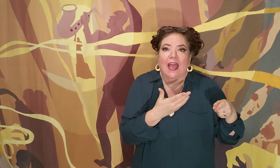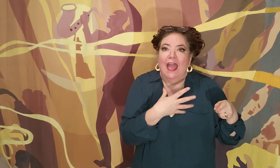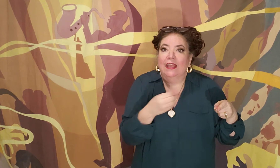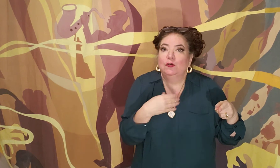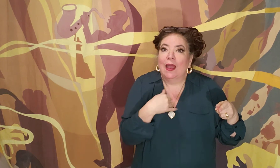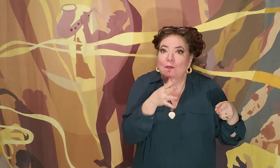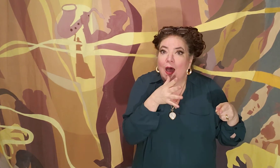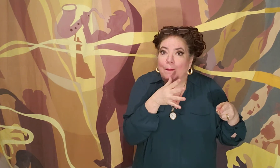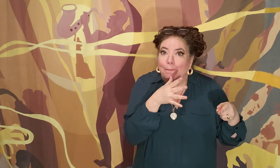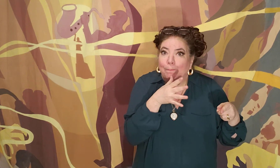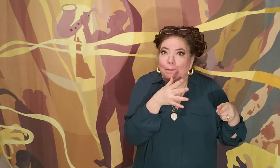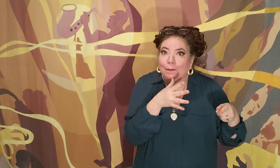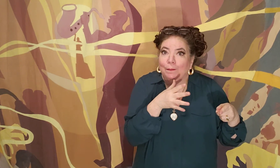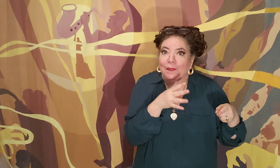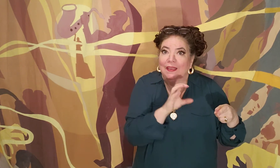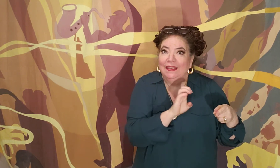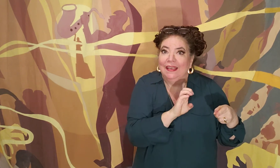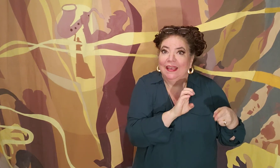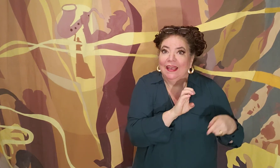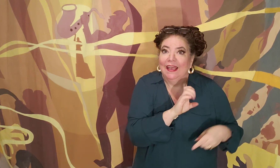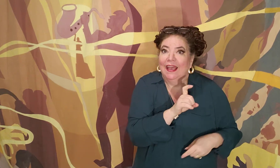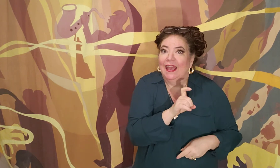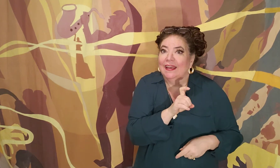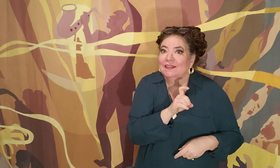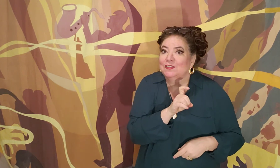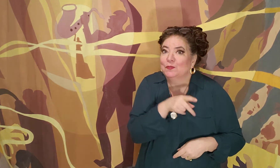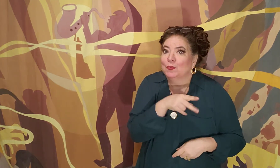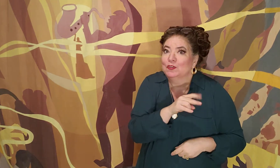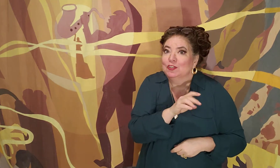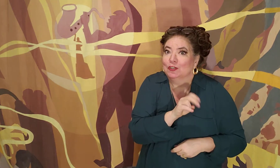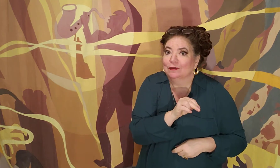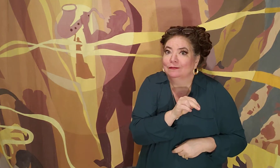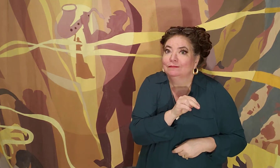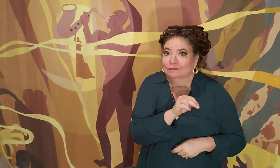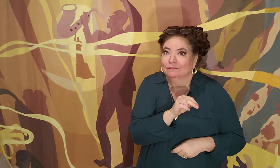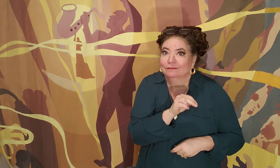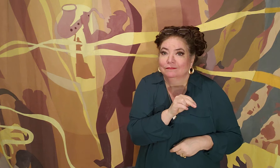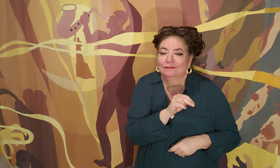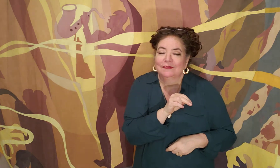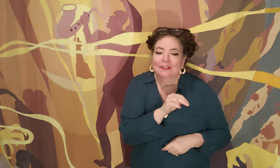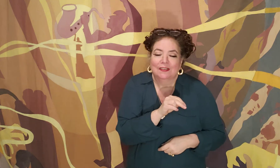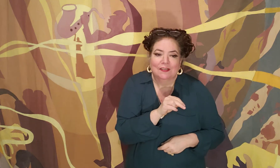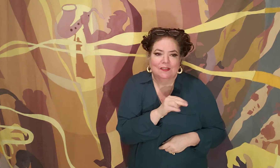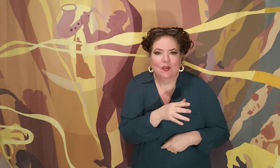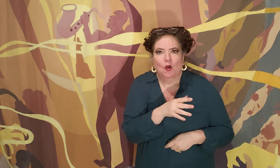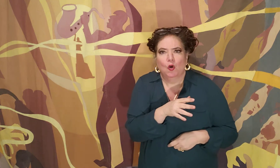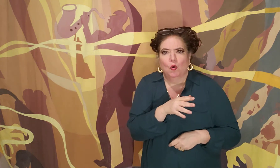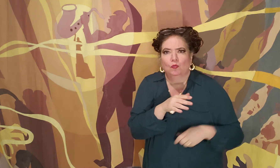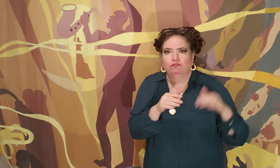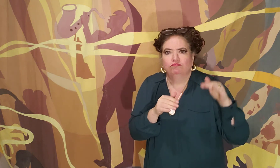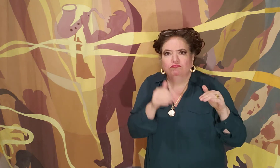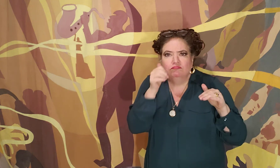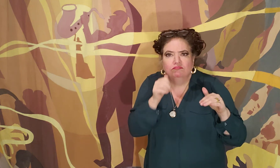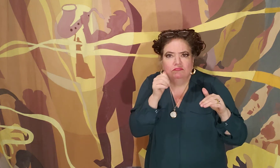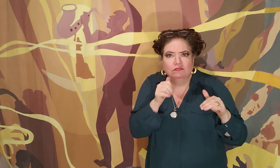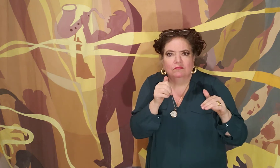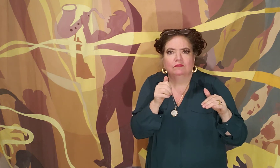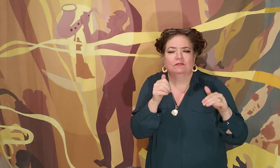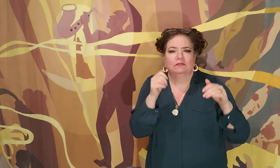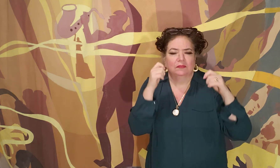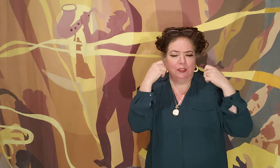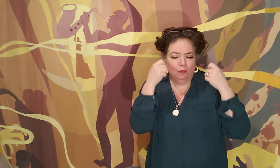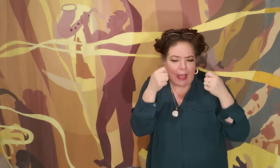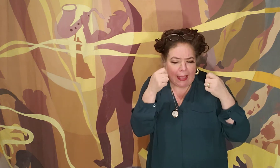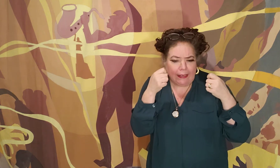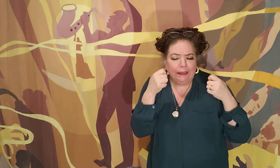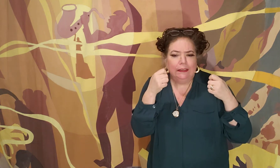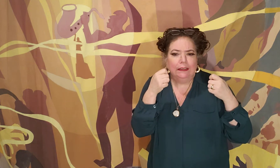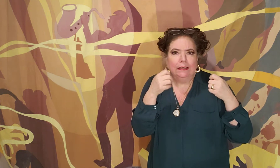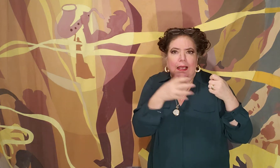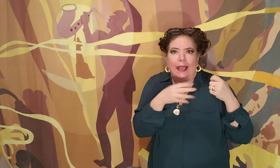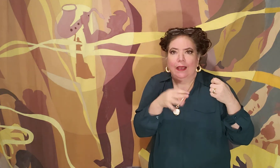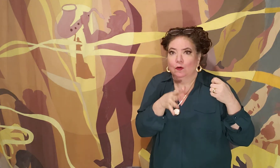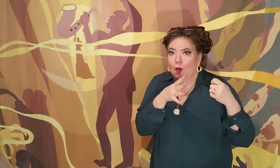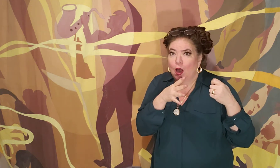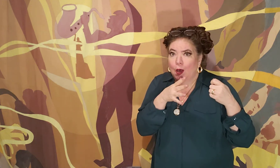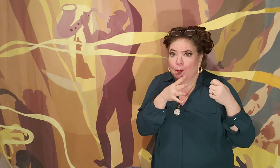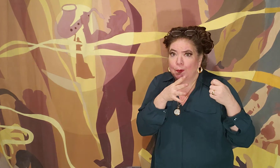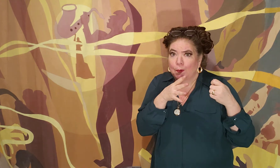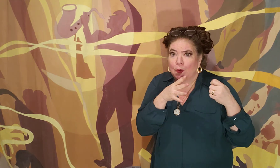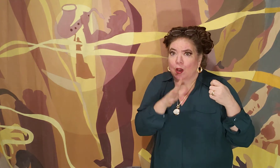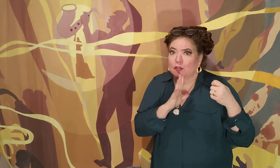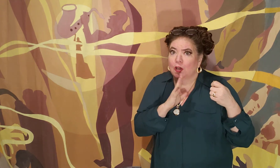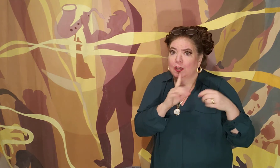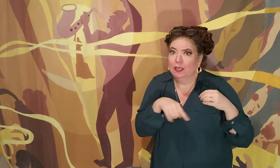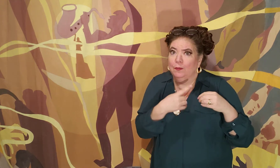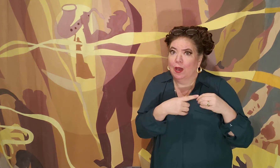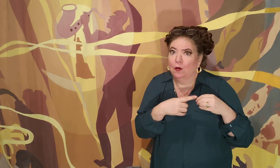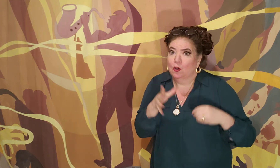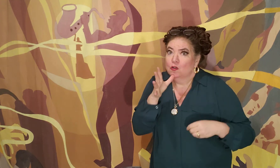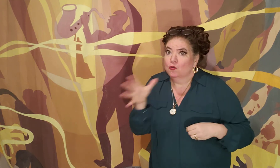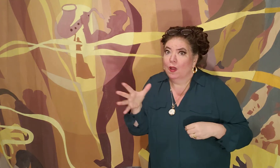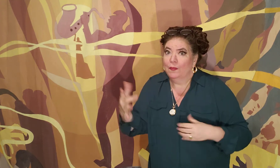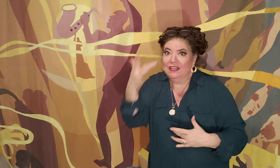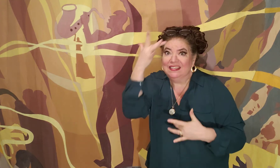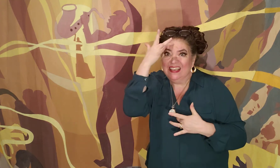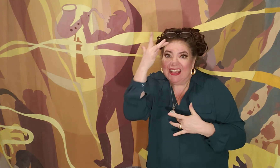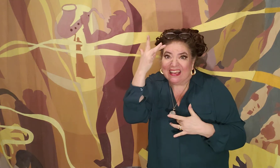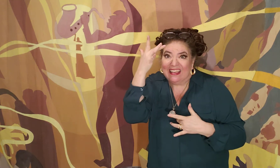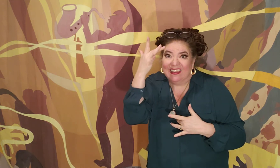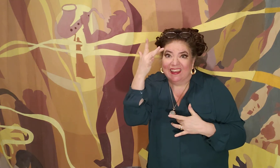and you have Mom in the exposition. So Little Red and her mom are talking about how Grandma's sick